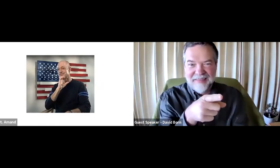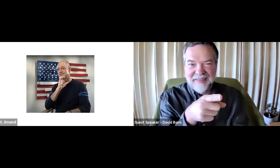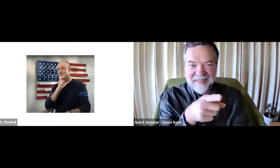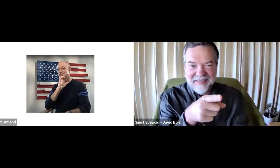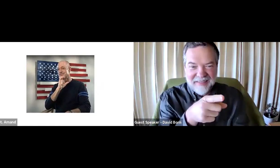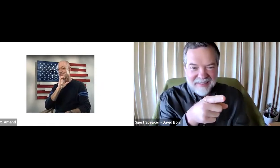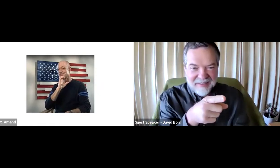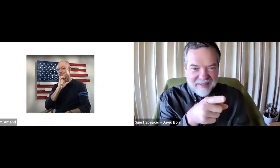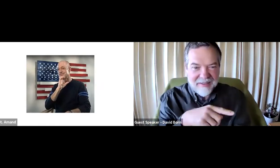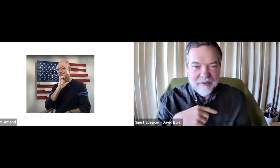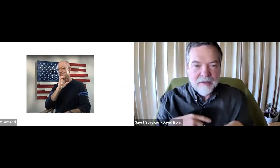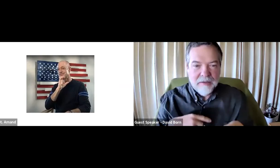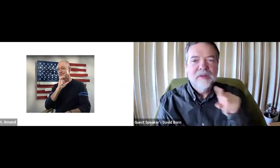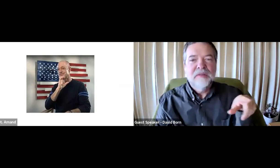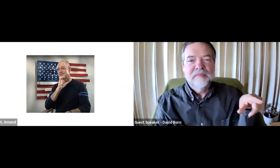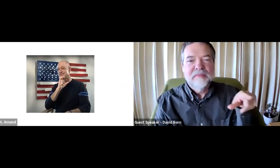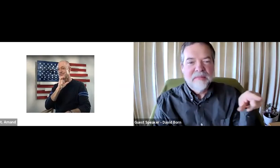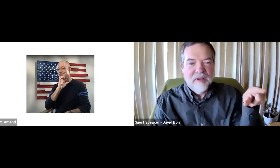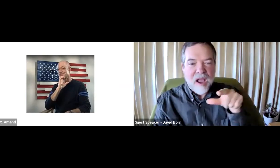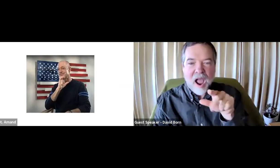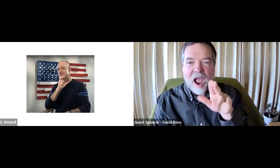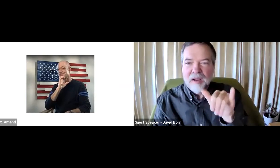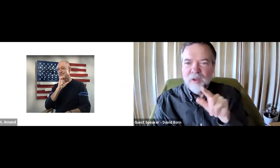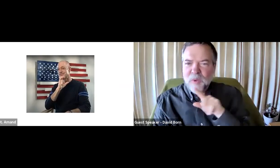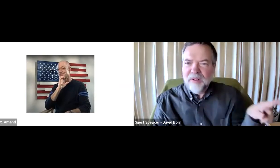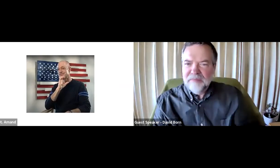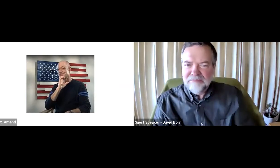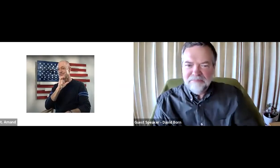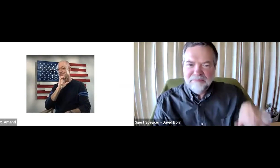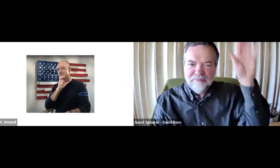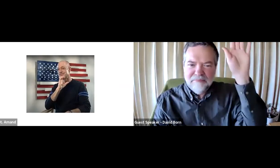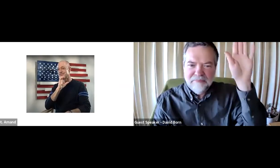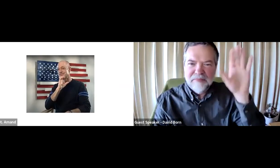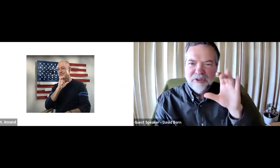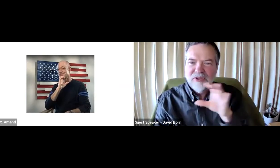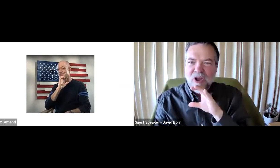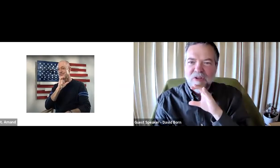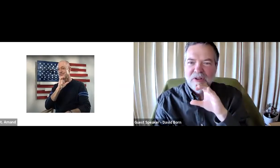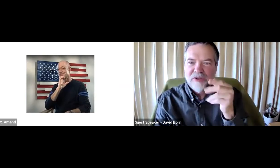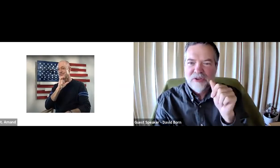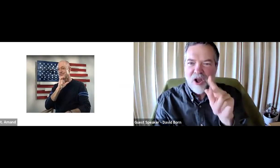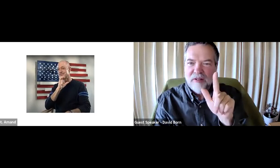You see, I signed "C" on the chin as the name sign, and you can see the picture of Guy doing the same thing.